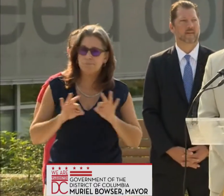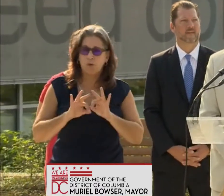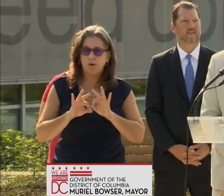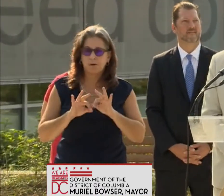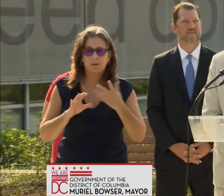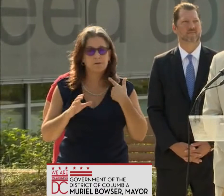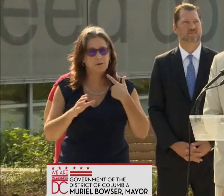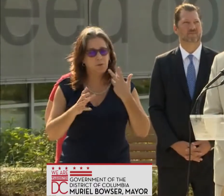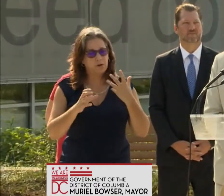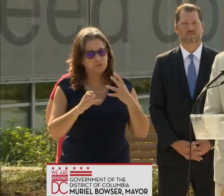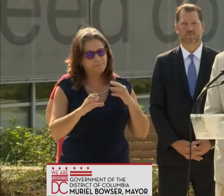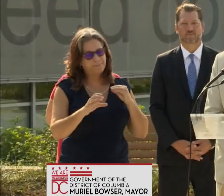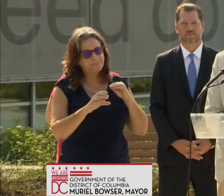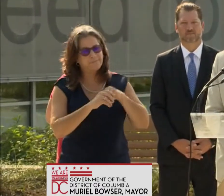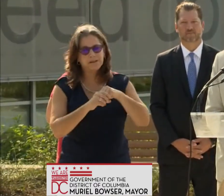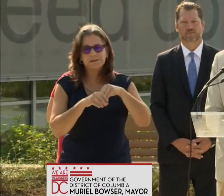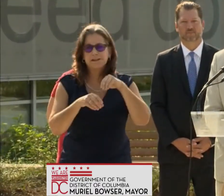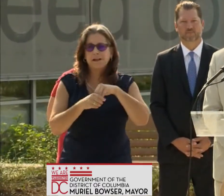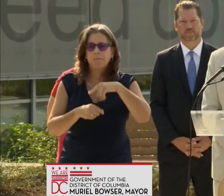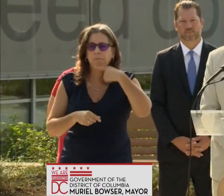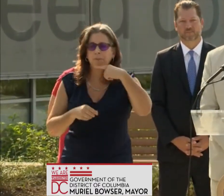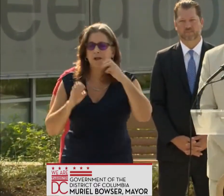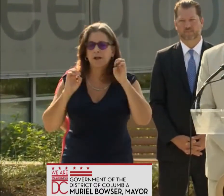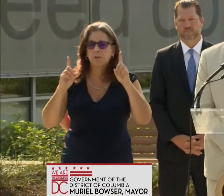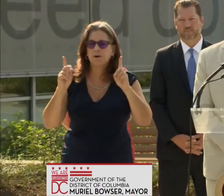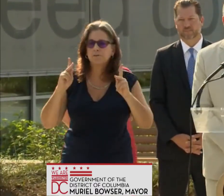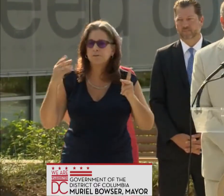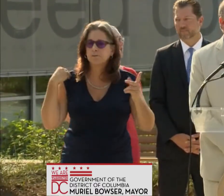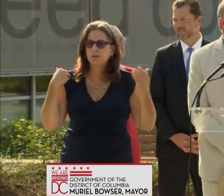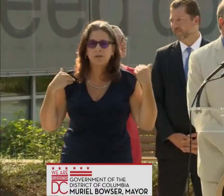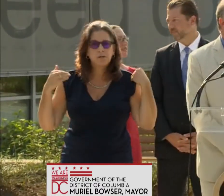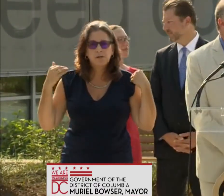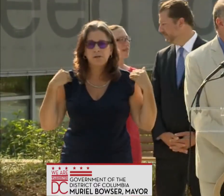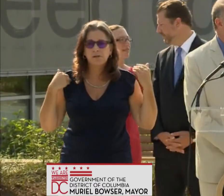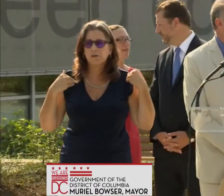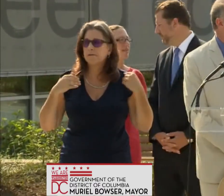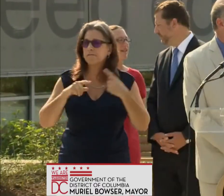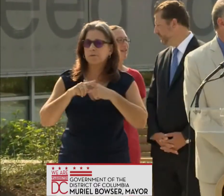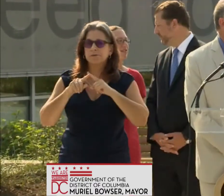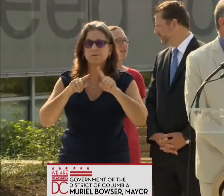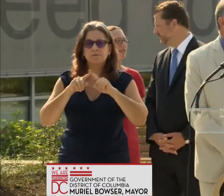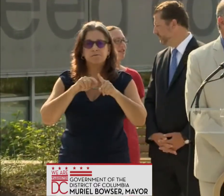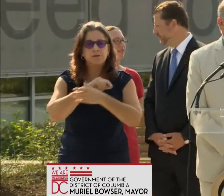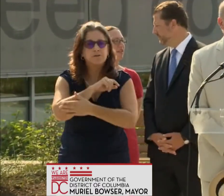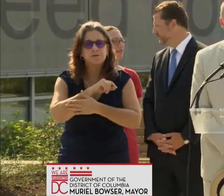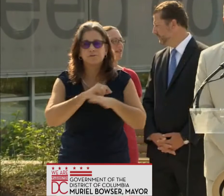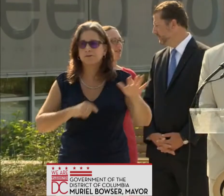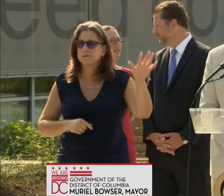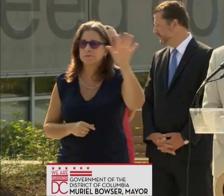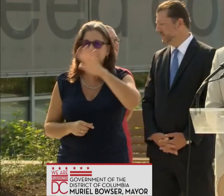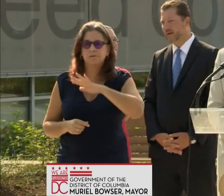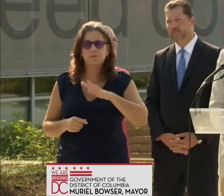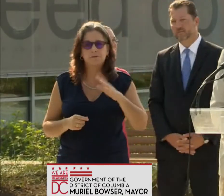effect I was out of town I was out of the country last week and I was asked what the most important issues are facing the district and I think number